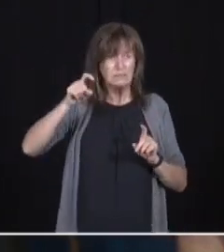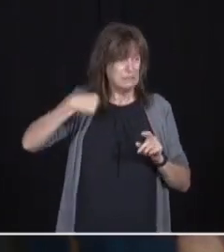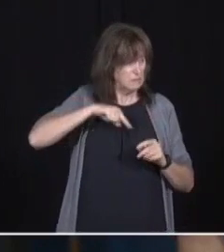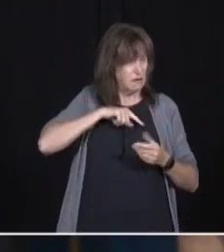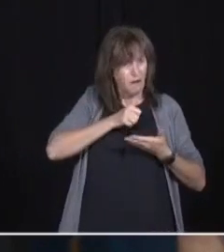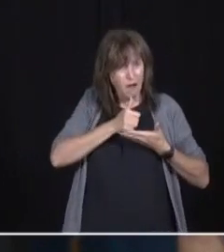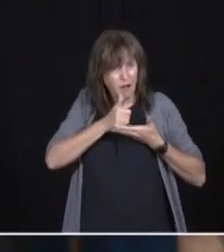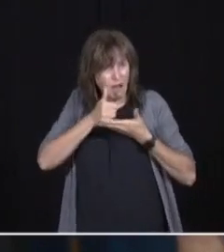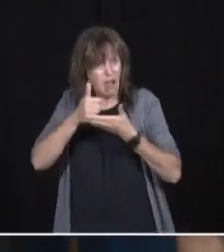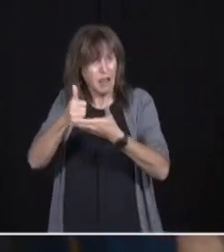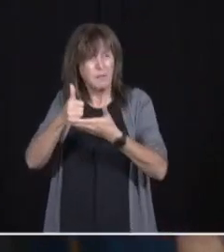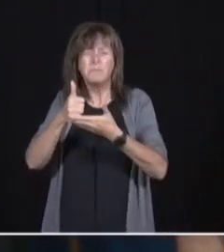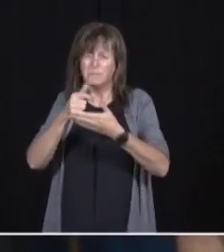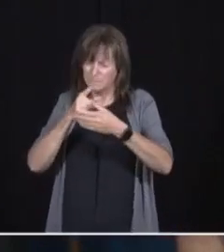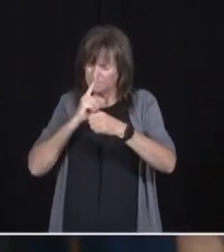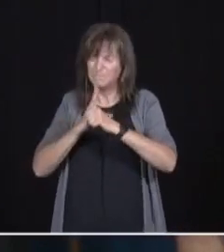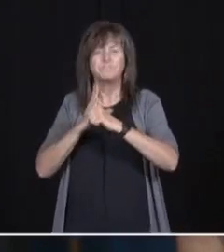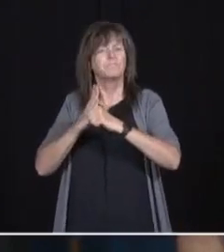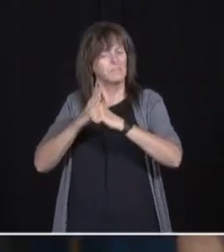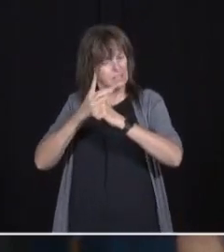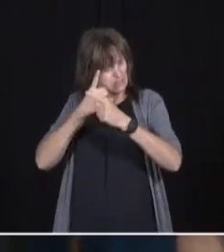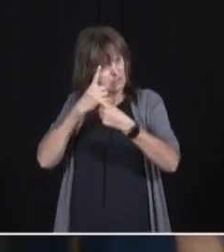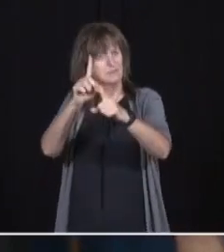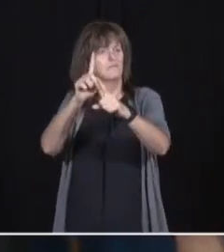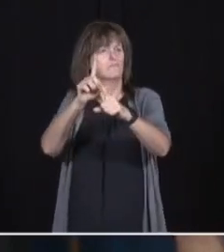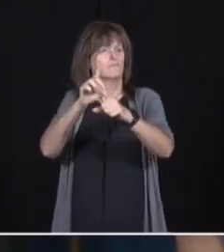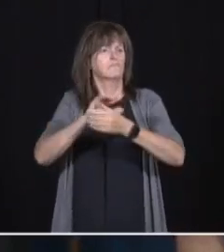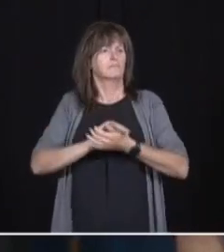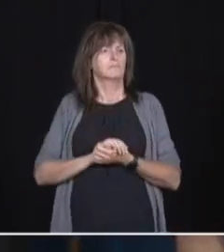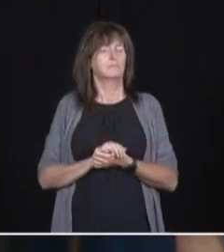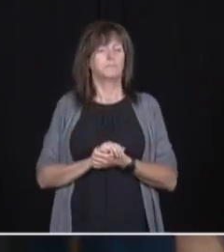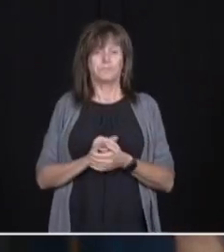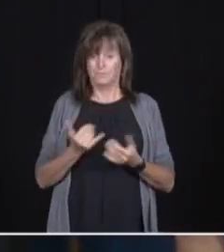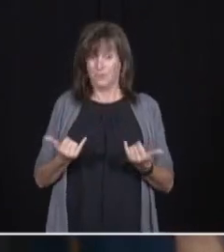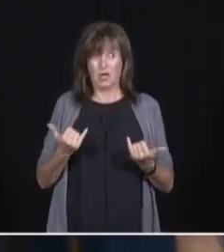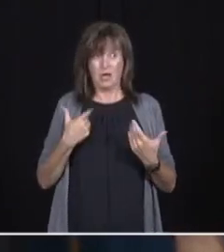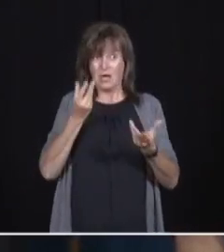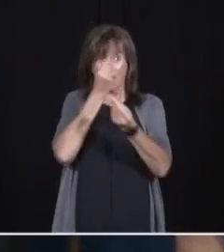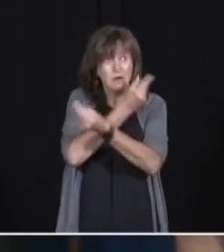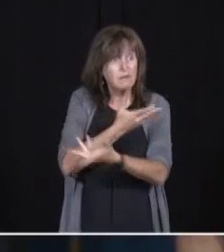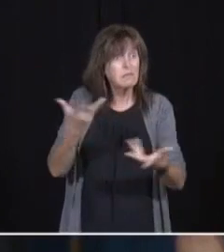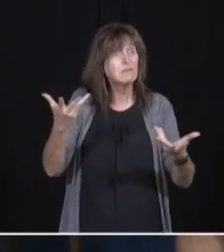They needed our help and we promised we would be there. So today I am here to announce